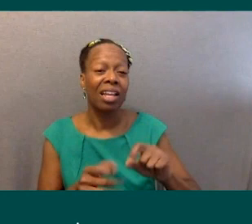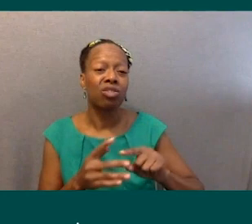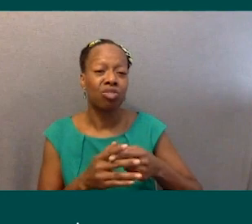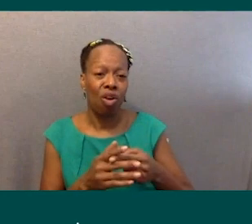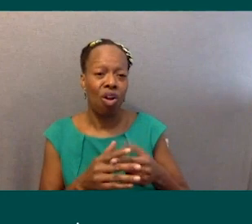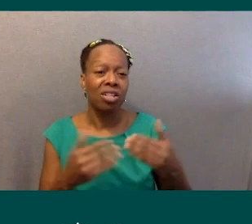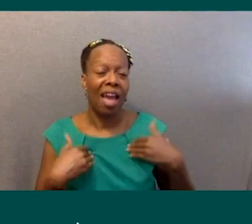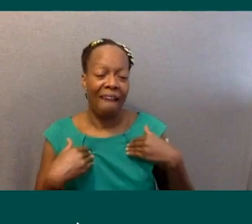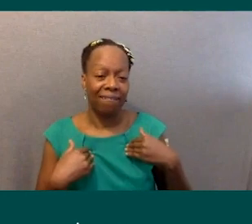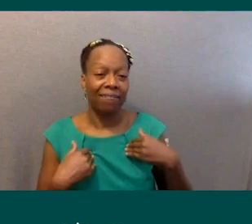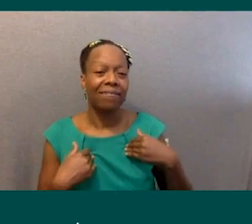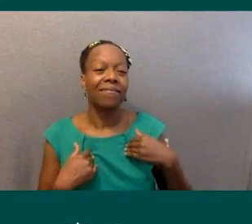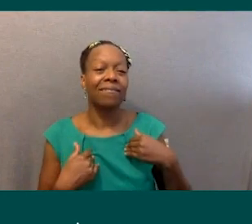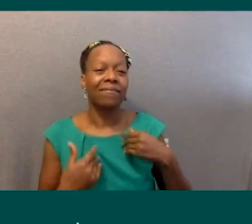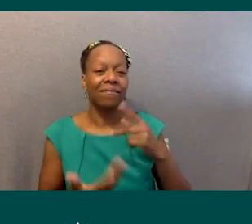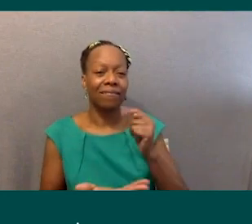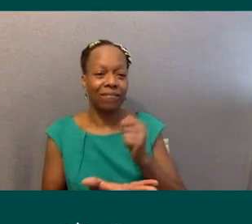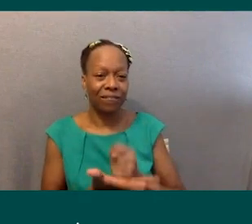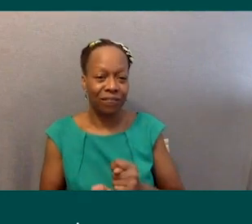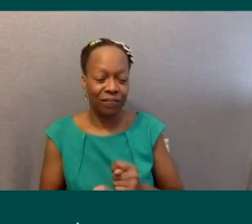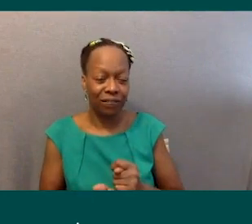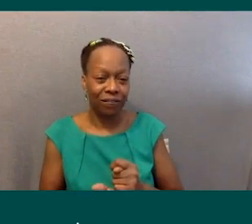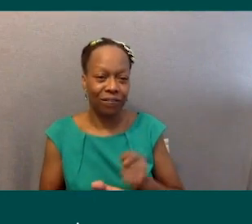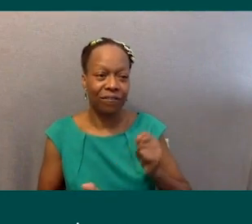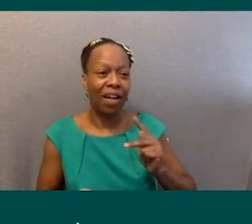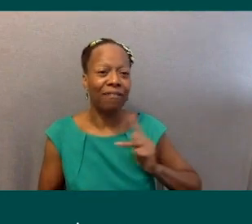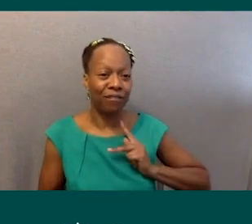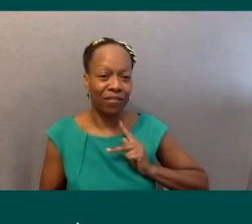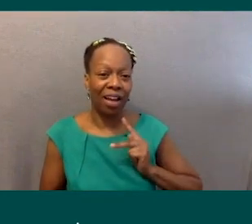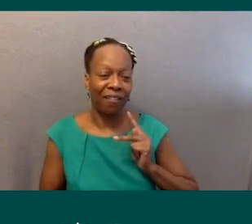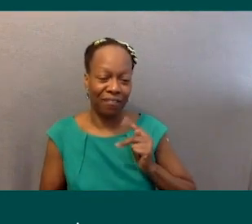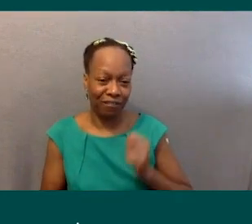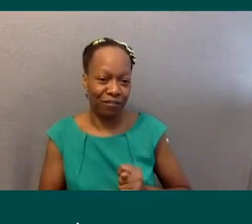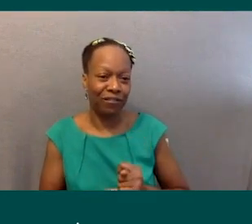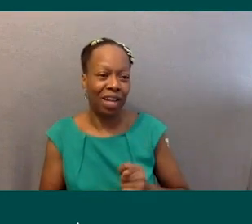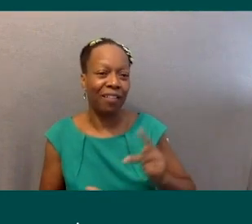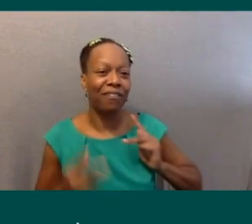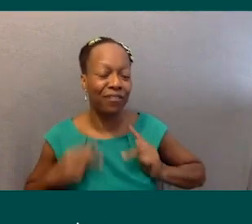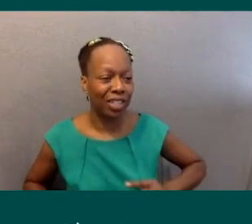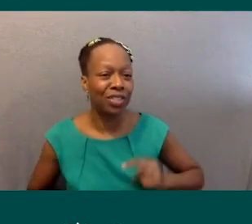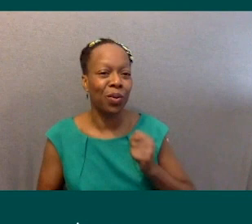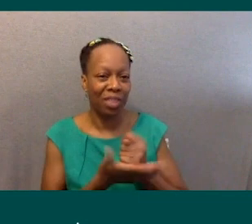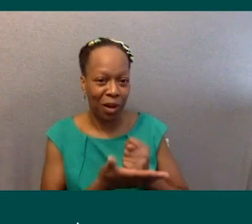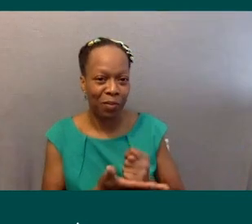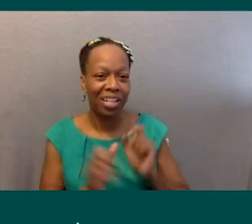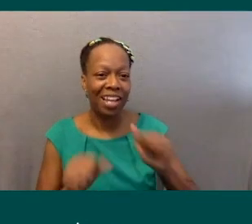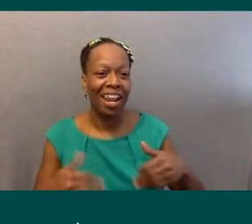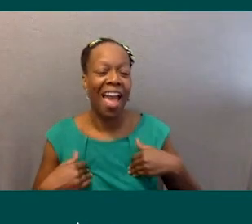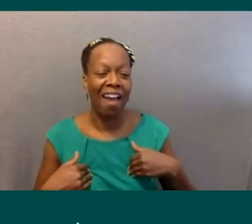and they can have physical therapy, they can have occupational therapy, they can have speech and actually, if they have early intervention,